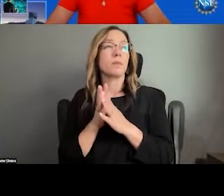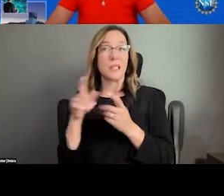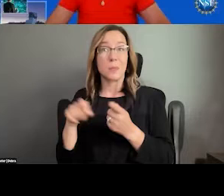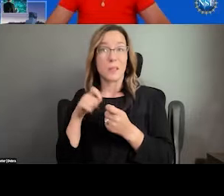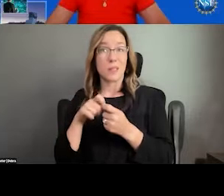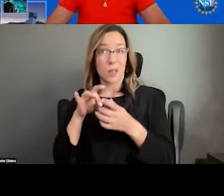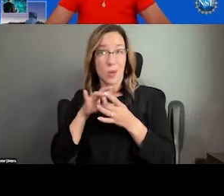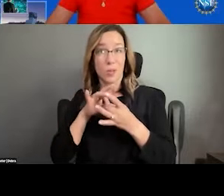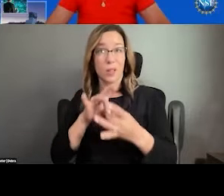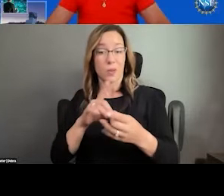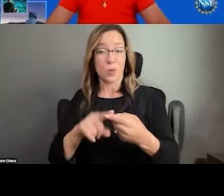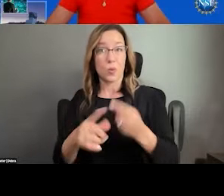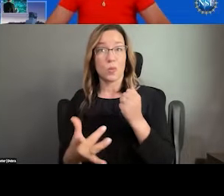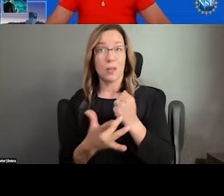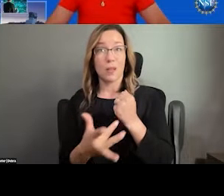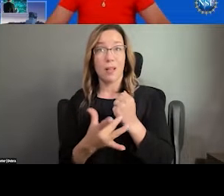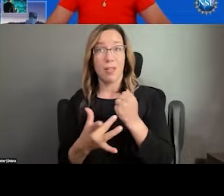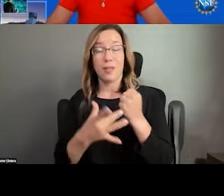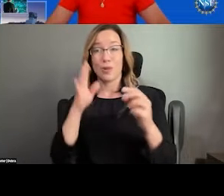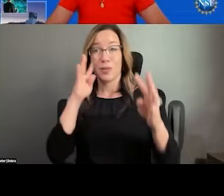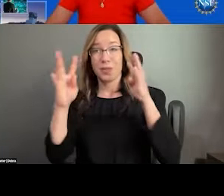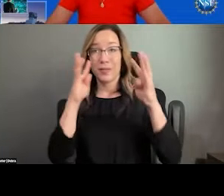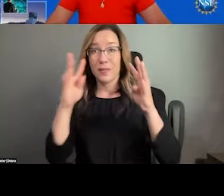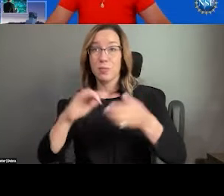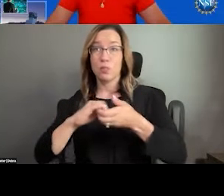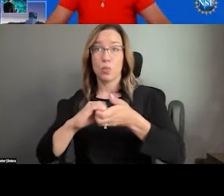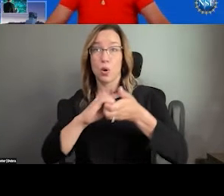our Technology Innovation and Partnership Directorate,